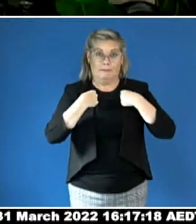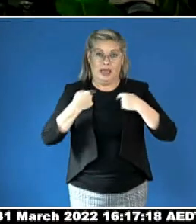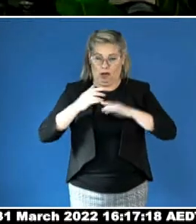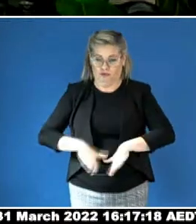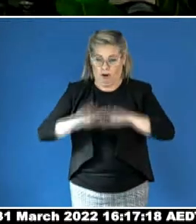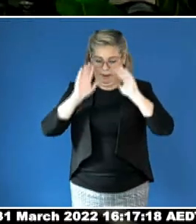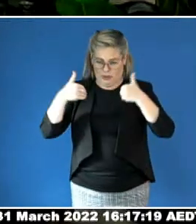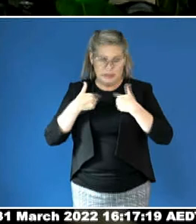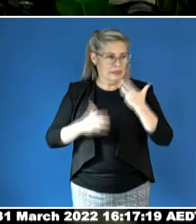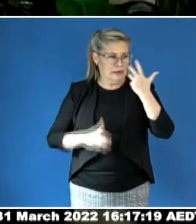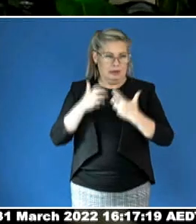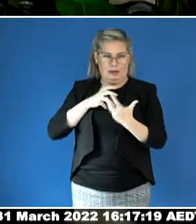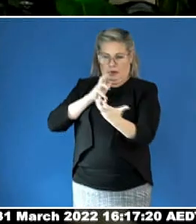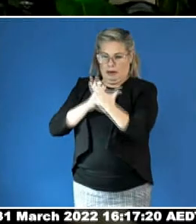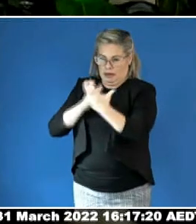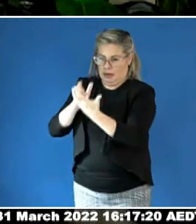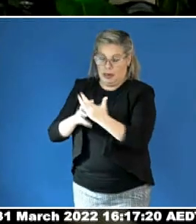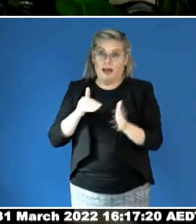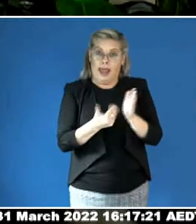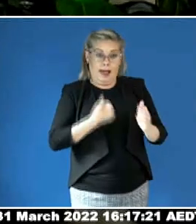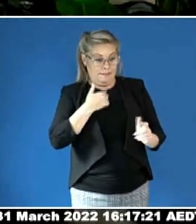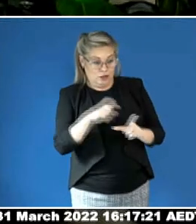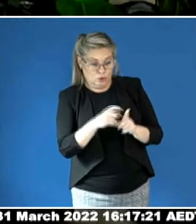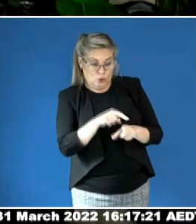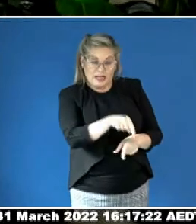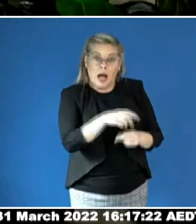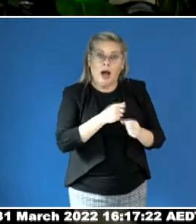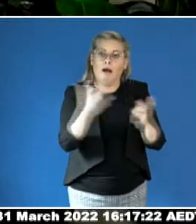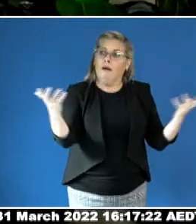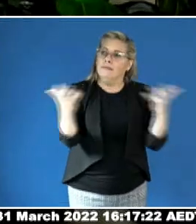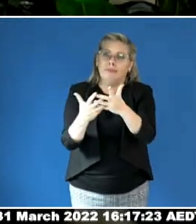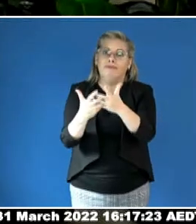identity, and this is the biggest protective factor I believe which can cancel out all